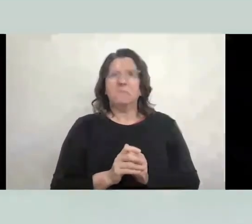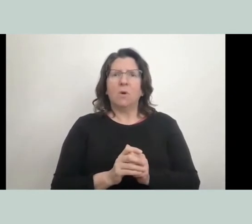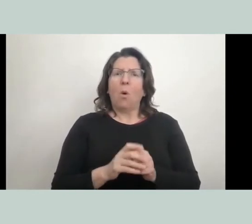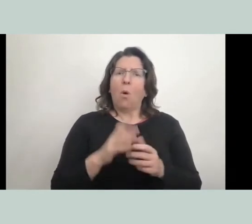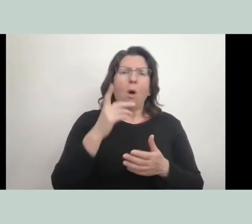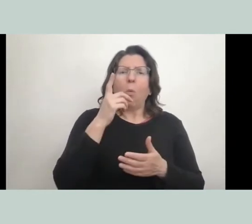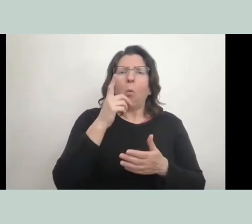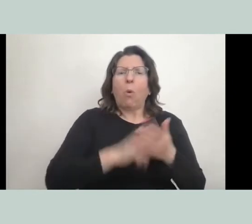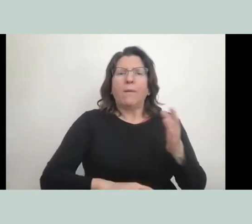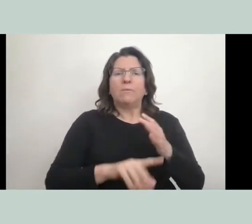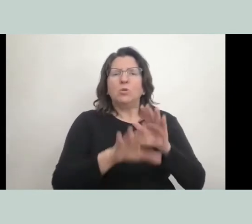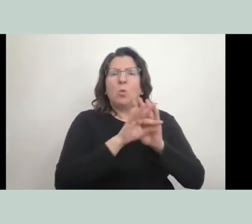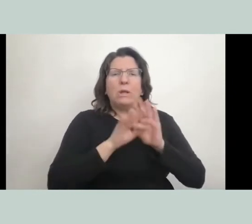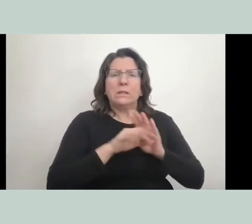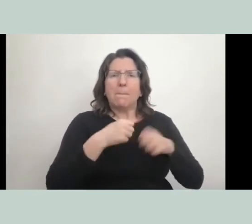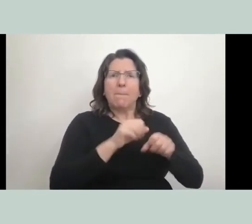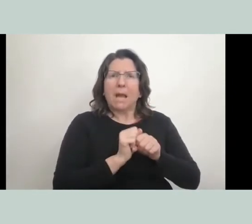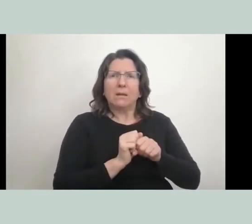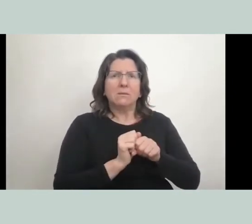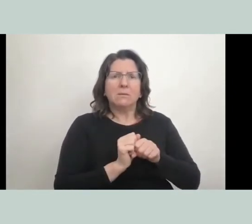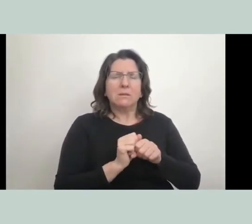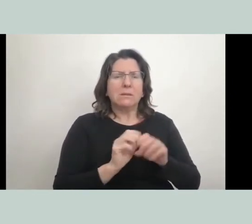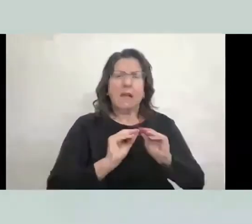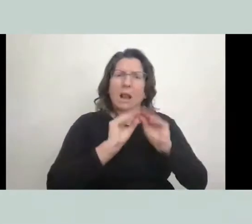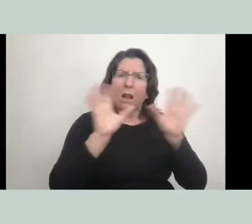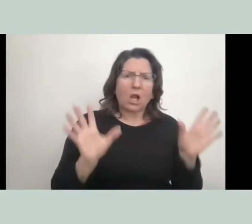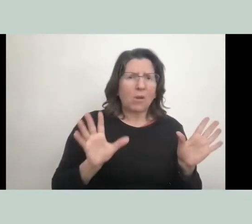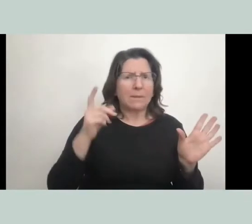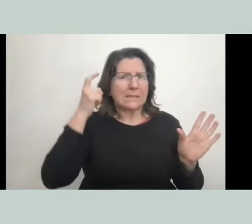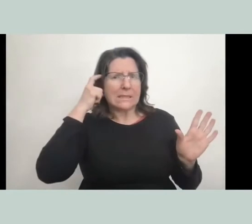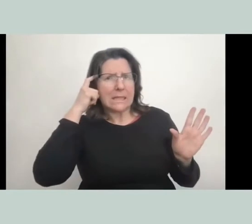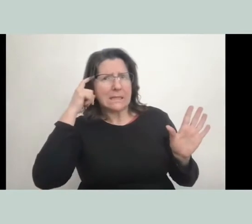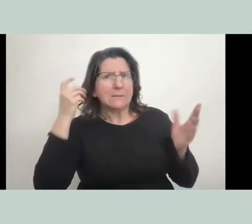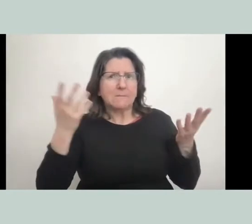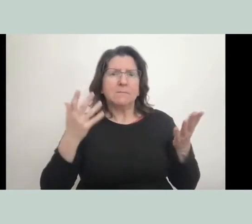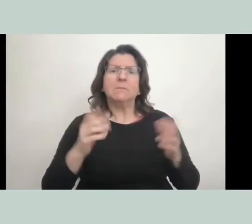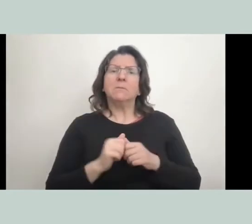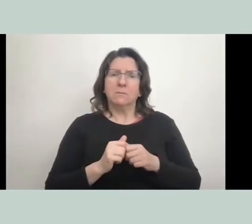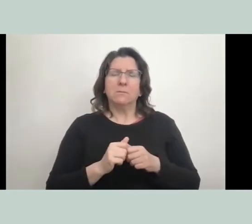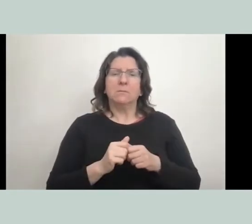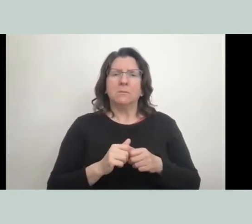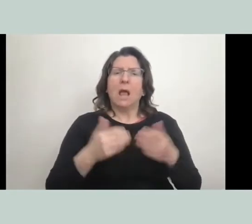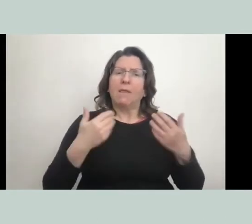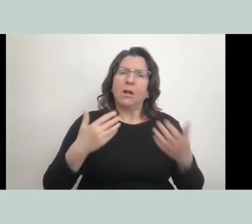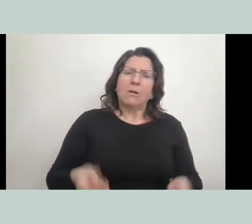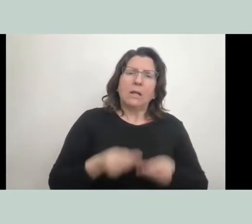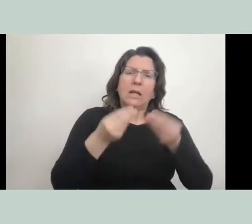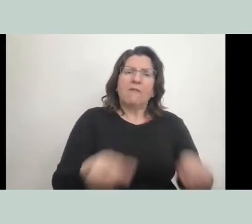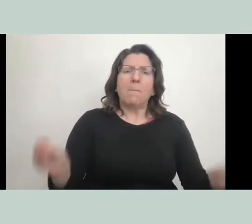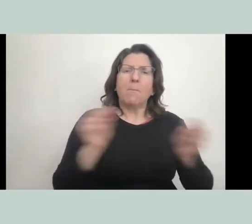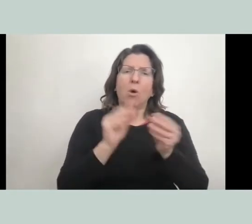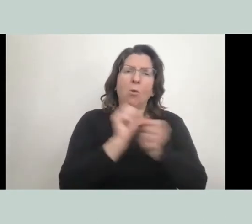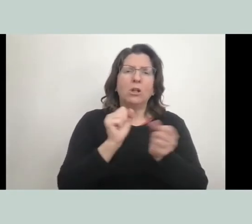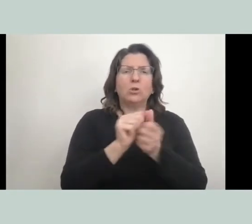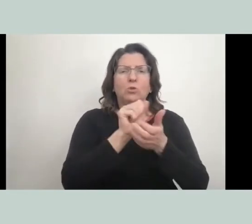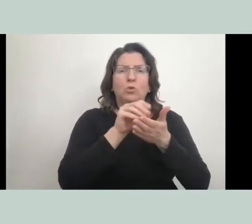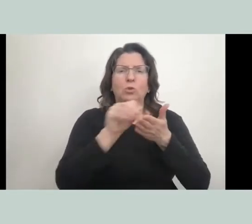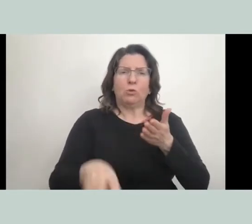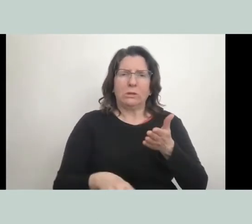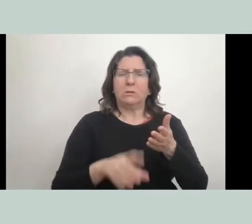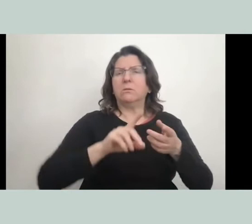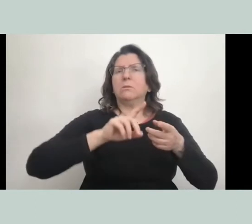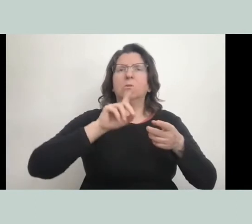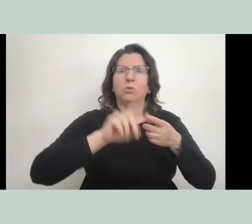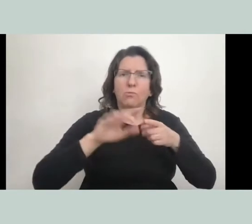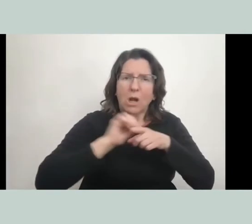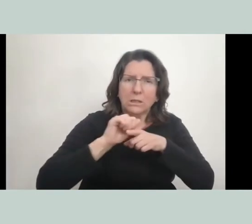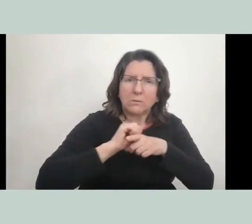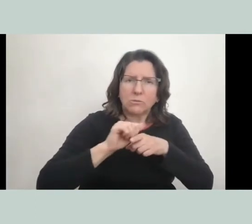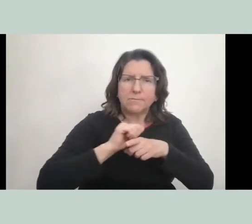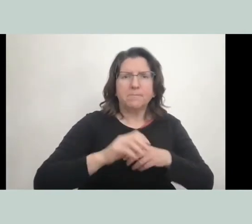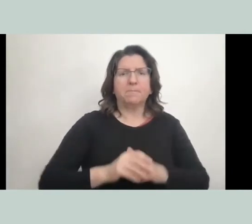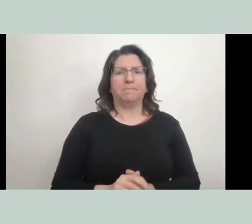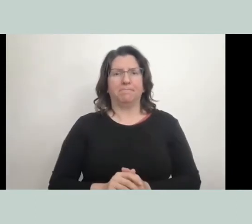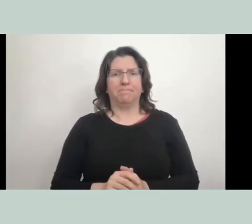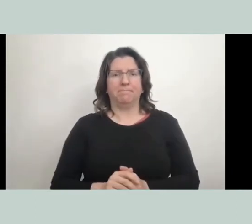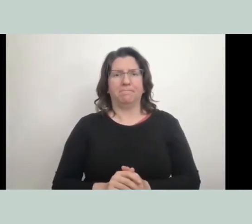Why did their selections make sense to them? Then you can give them more practice of the same kind of work.